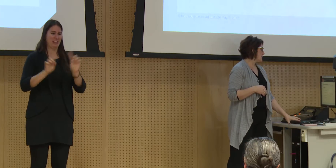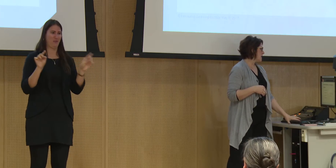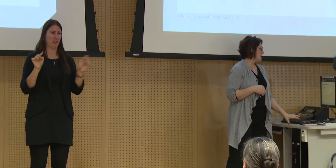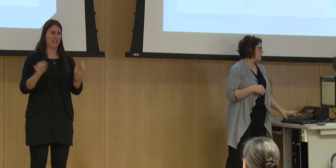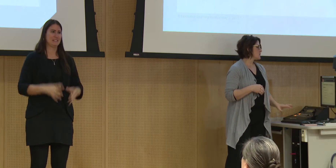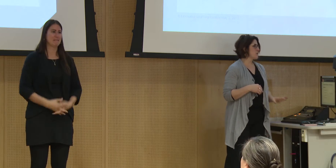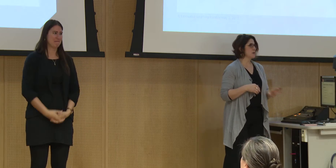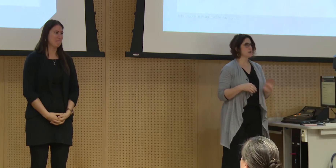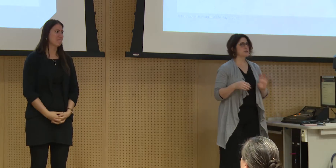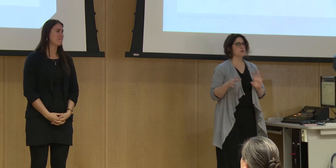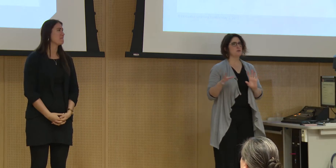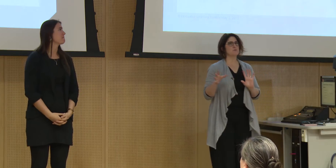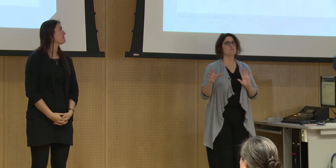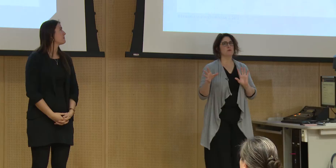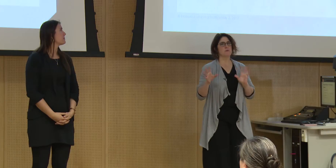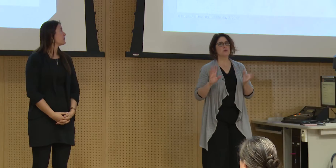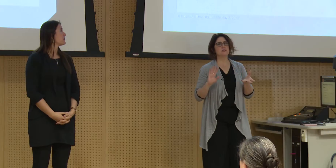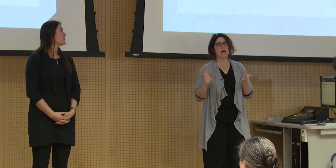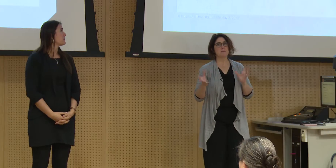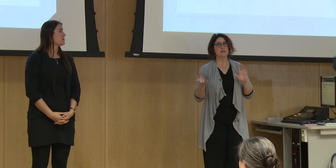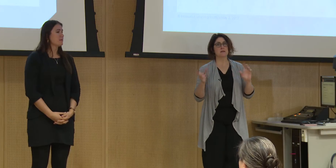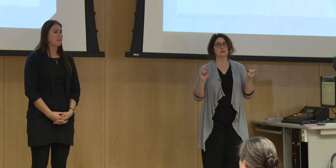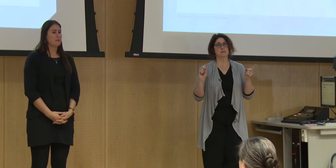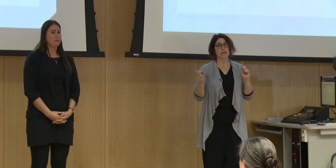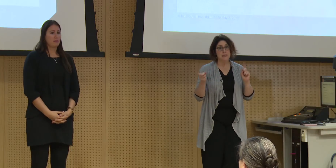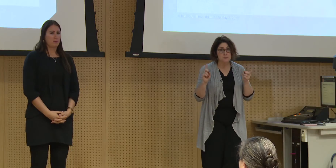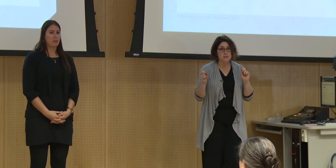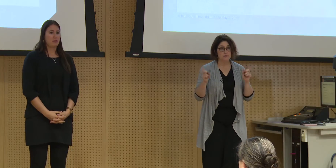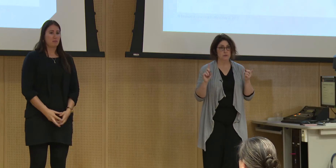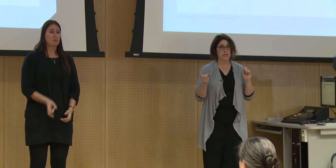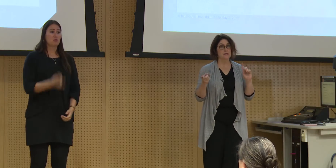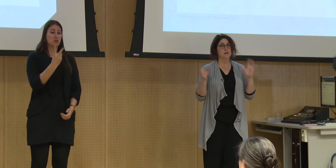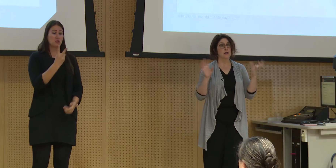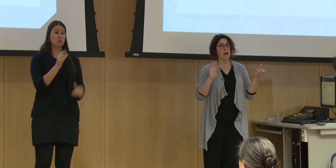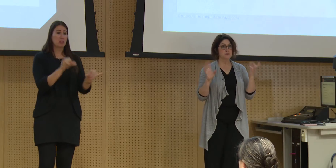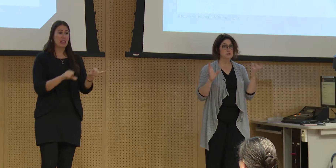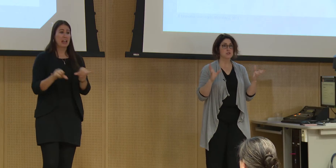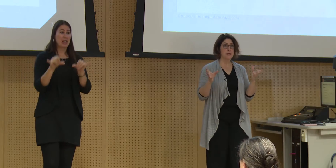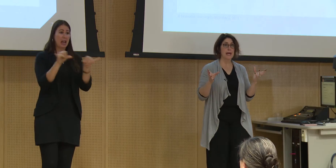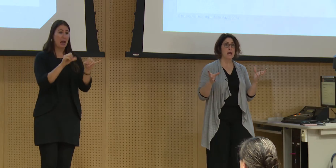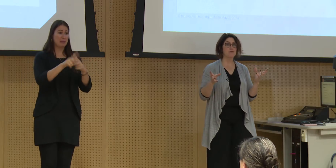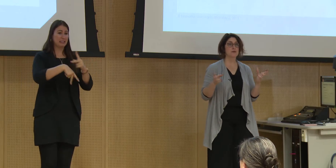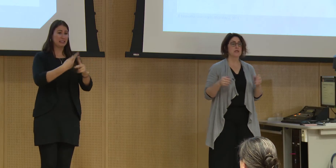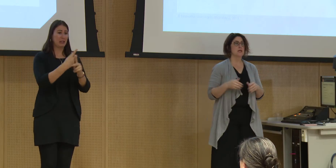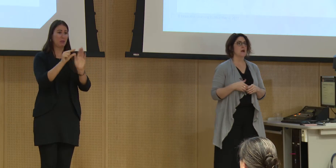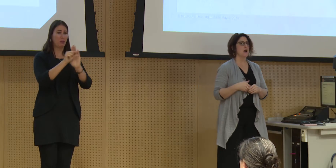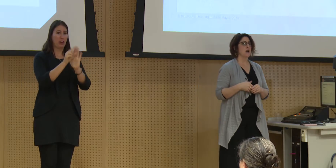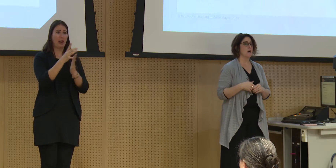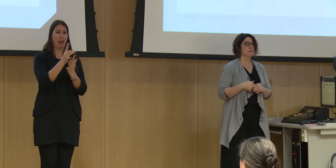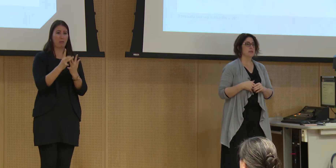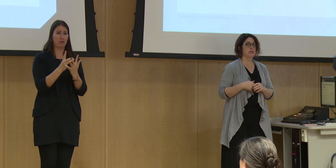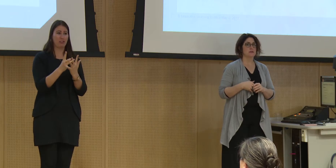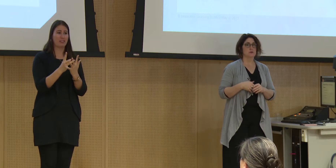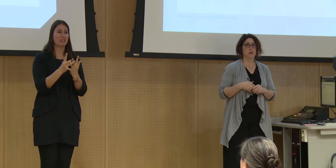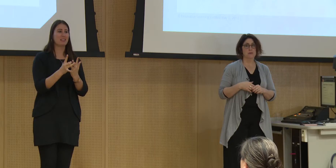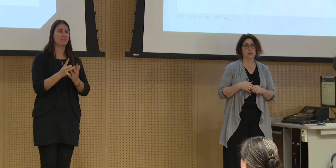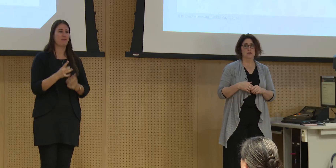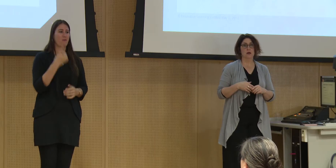So there are two--the most common types of grade options you have in the Gradebook are